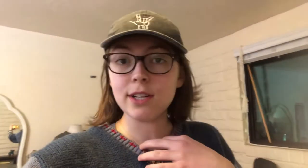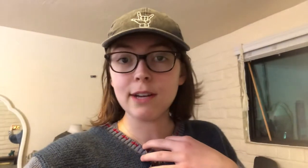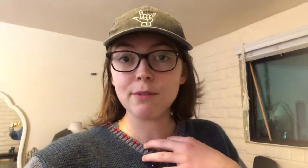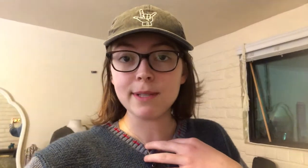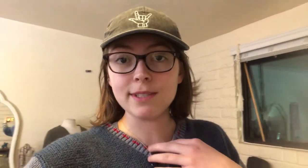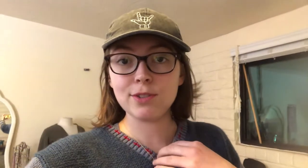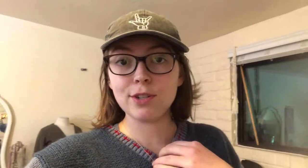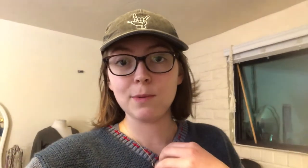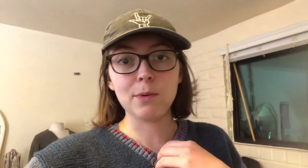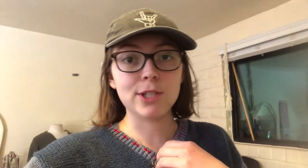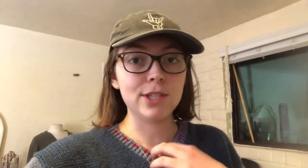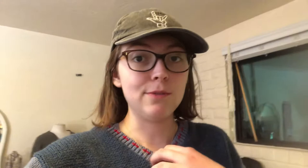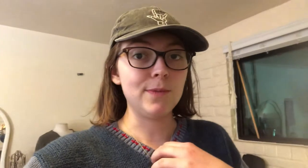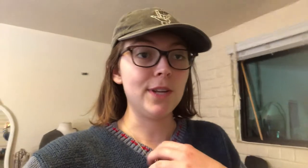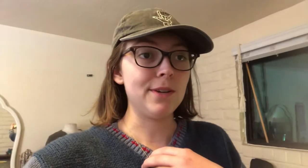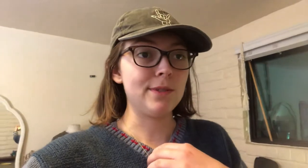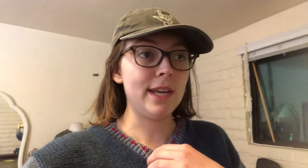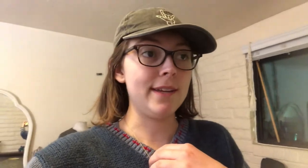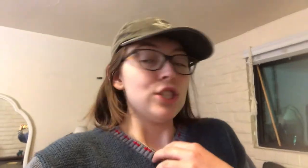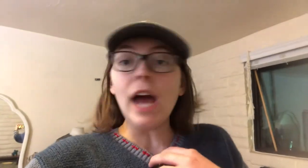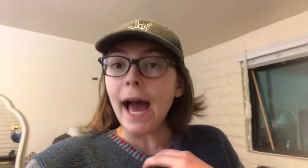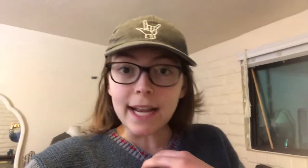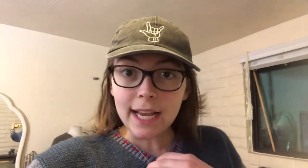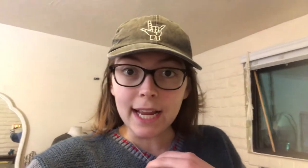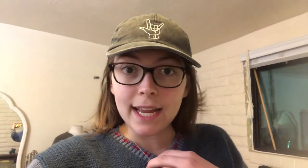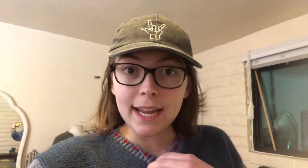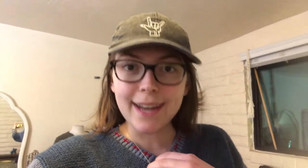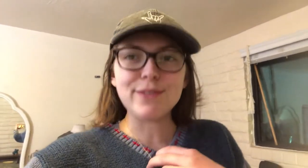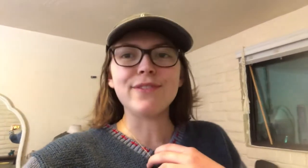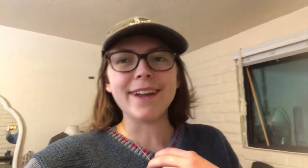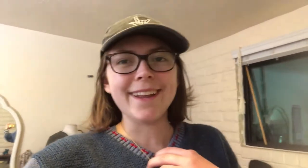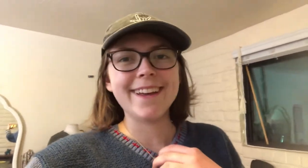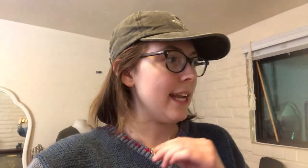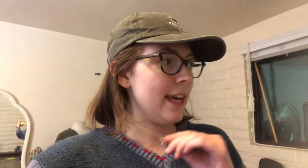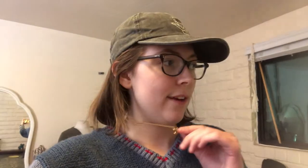out with my sister and we were watching youtube videos and chatting and it was fun now it